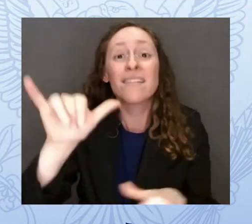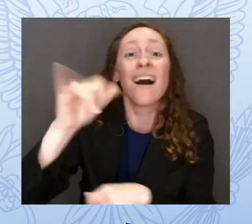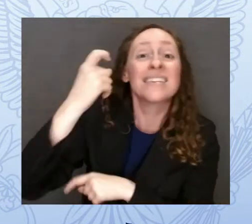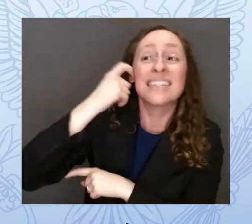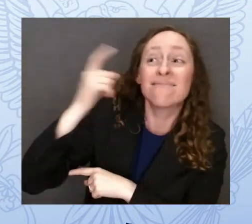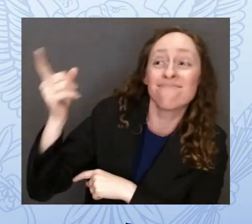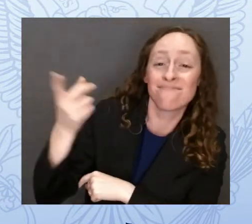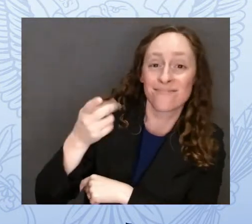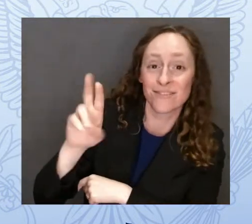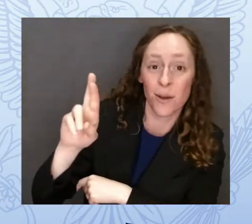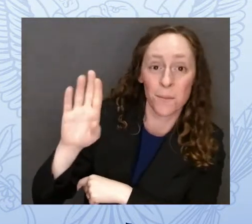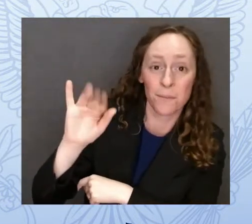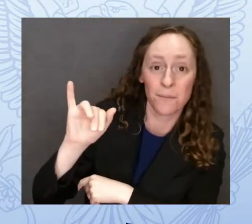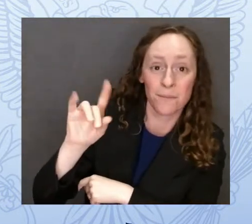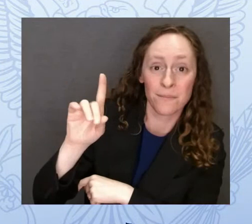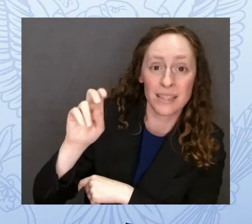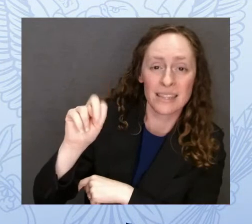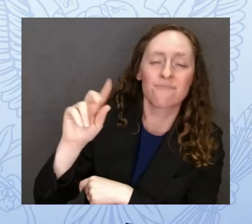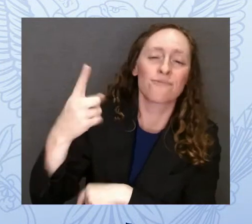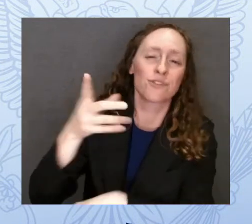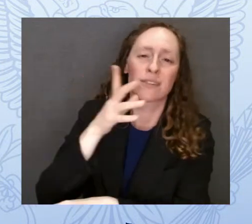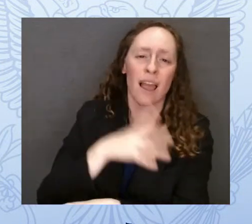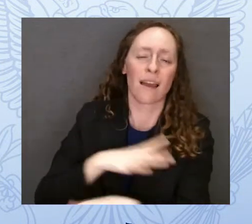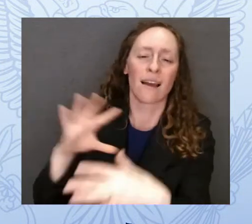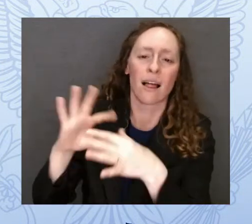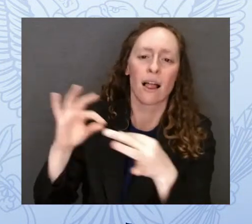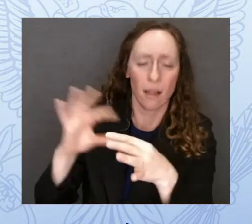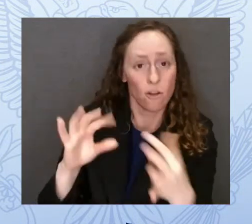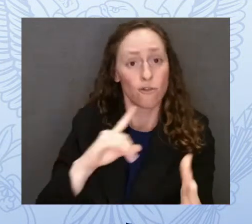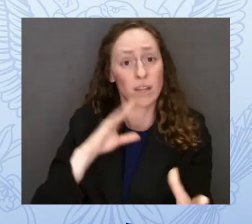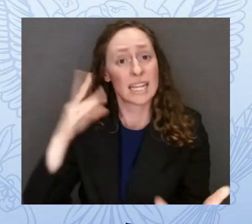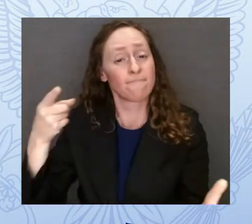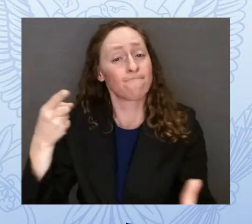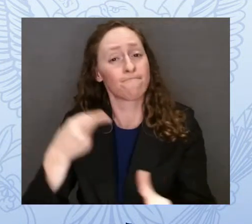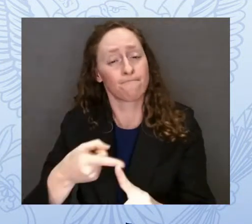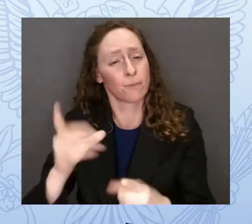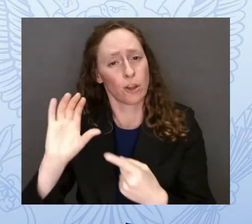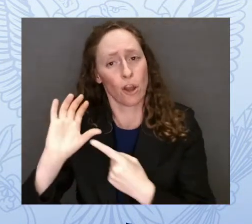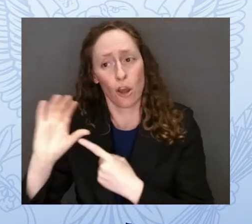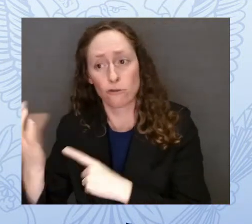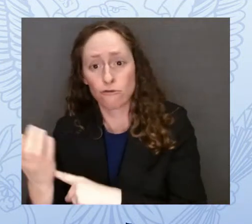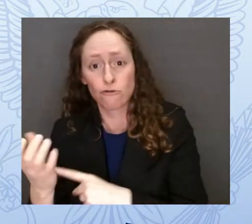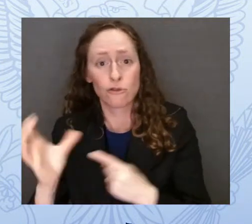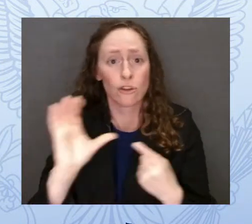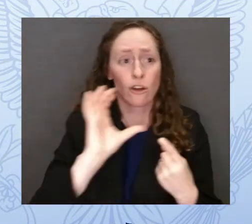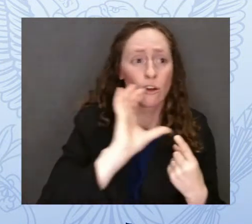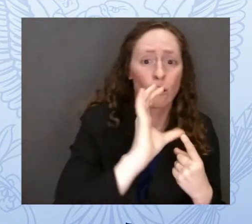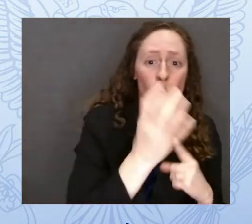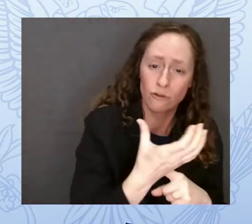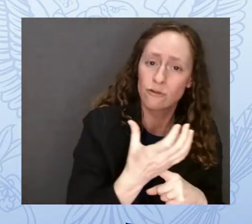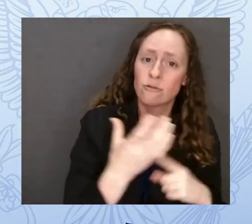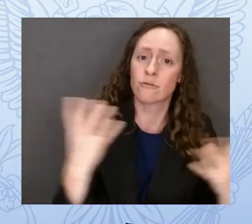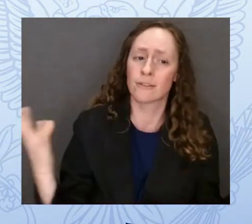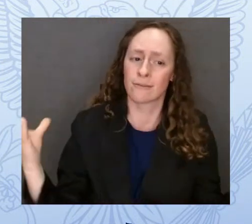and culture like millets and saffron. Chef Curtis then worked with Dr. Biden and White House